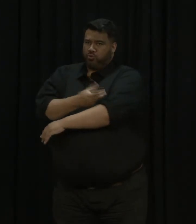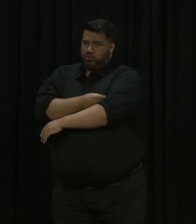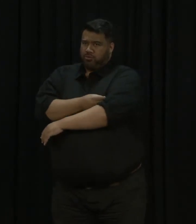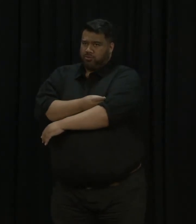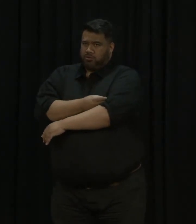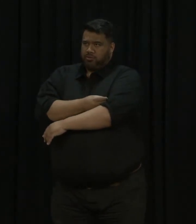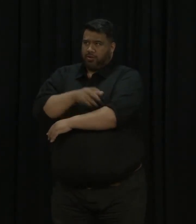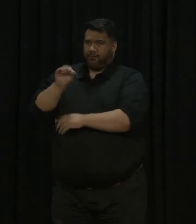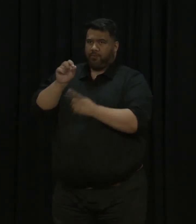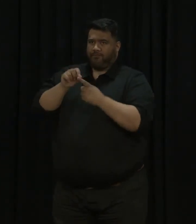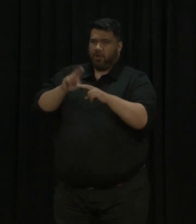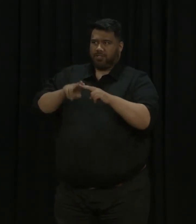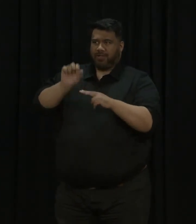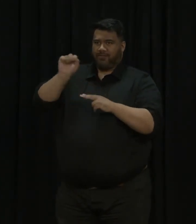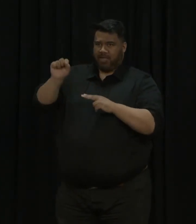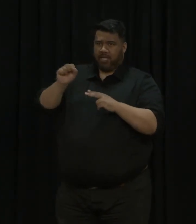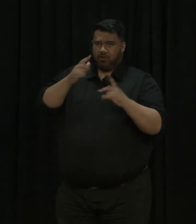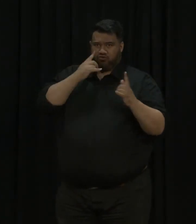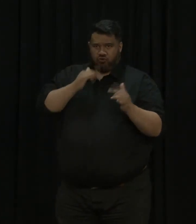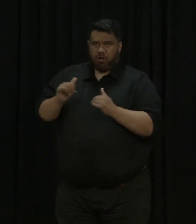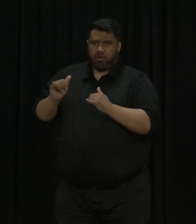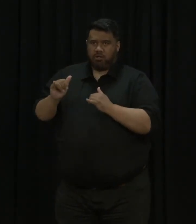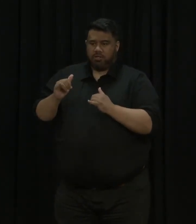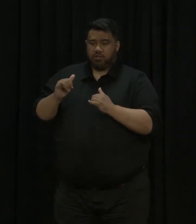a way, the question I would invert because the trials were done with two doses on 12 to